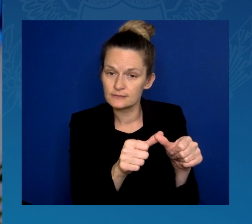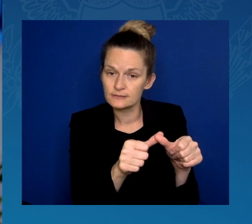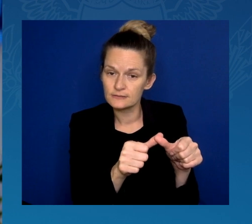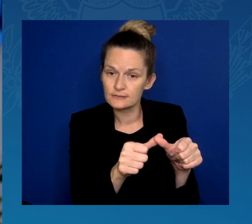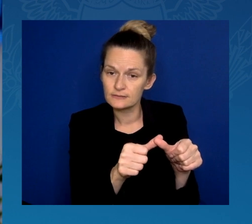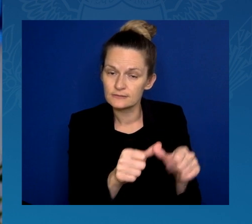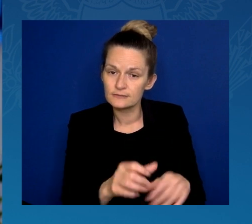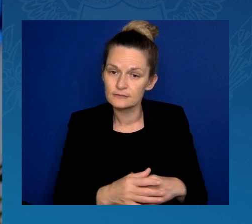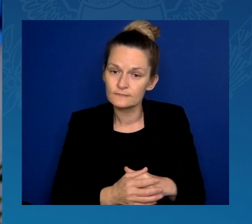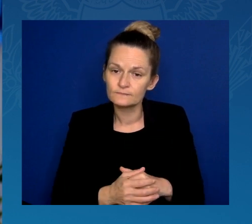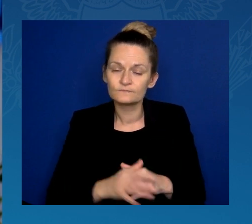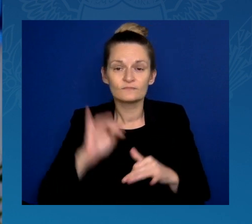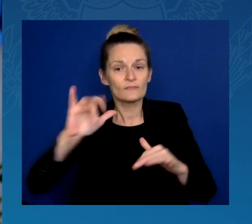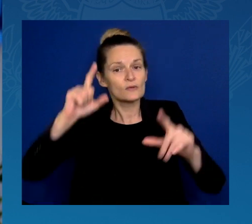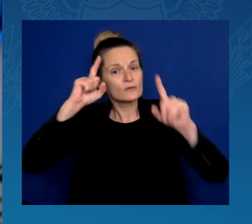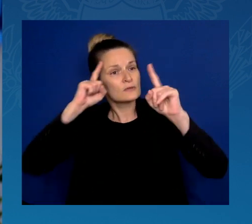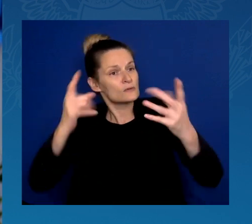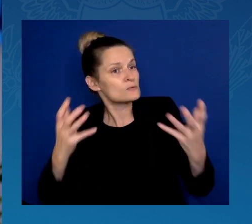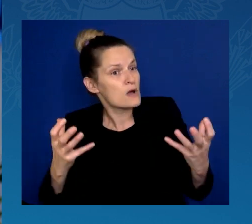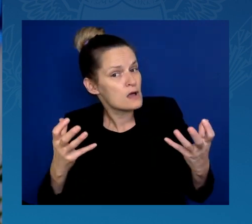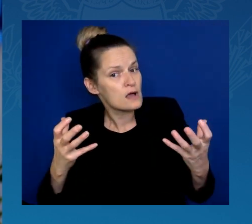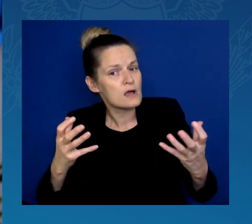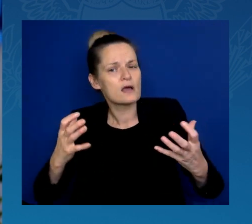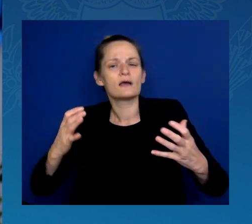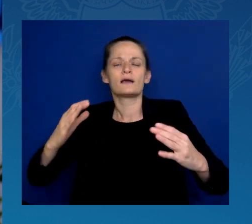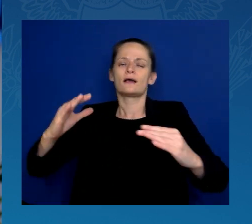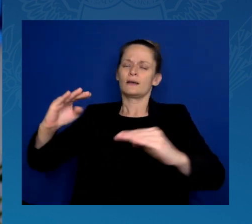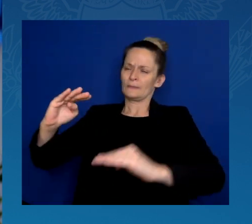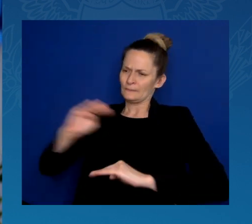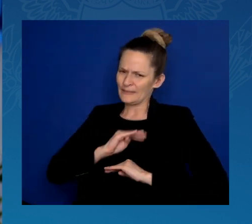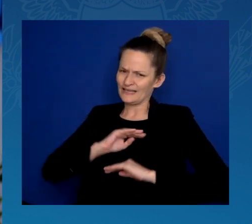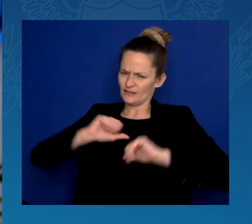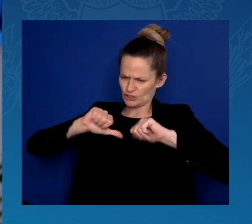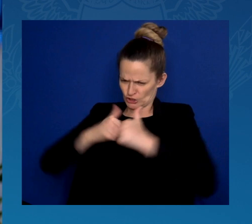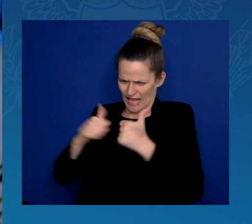and to invest in the future of our nation.